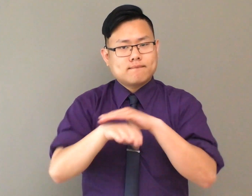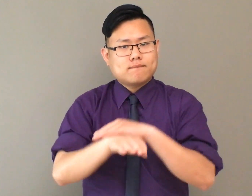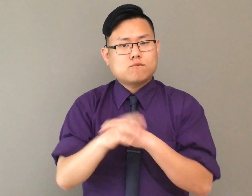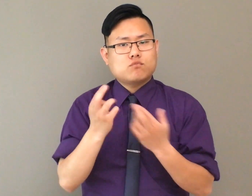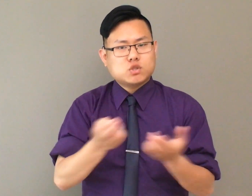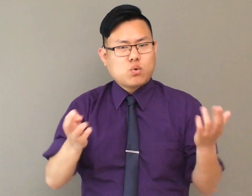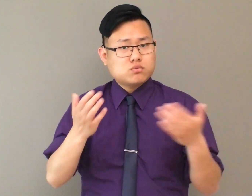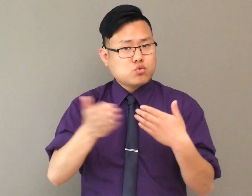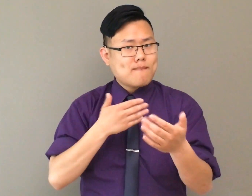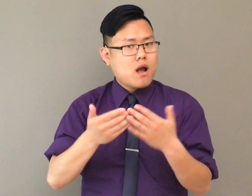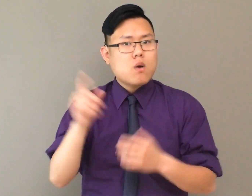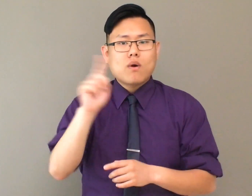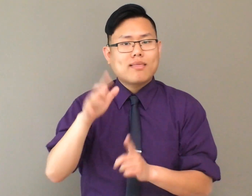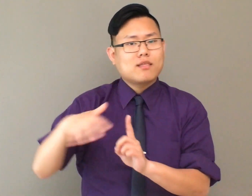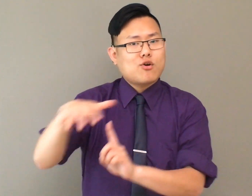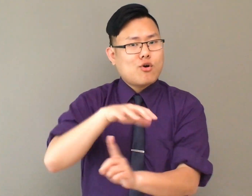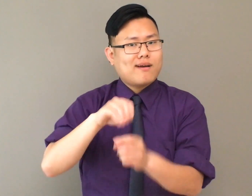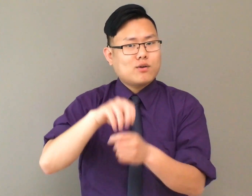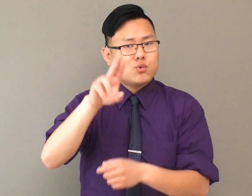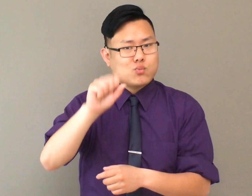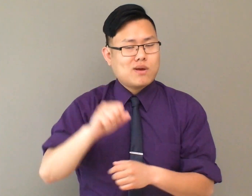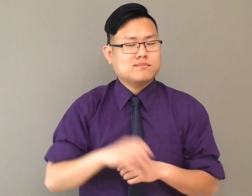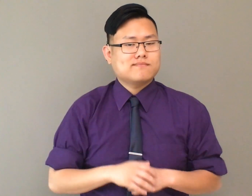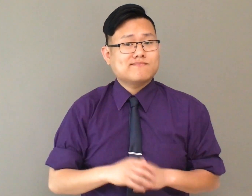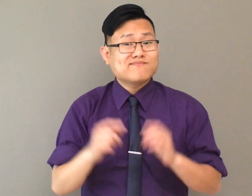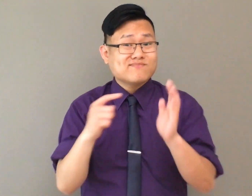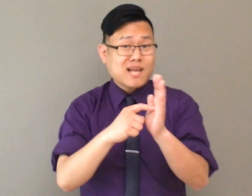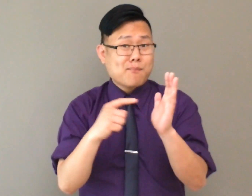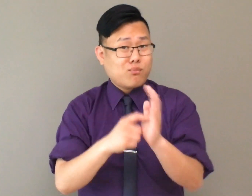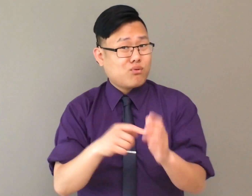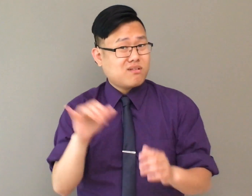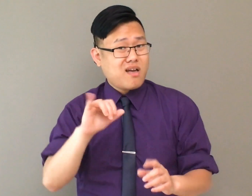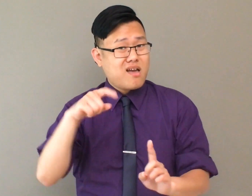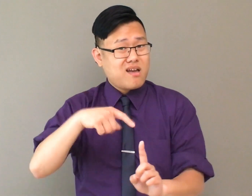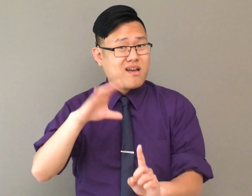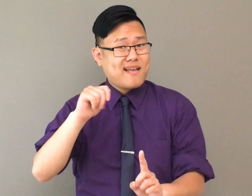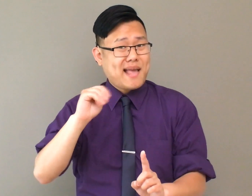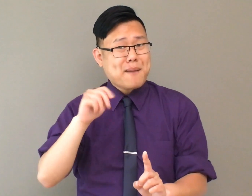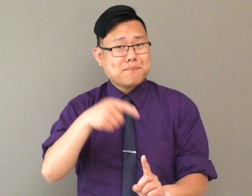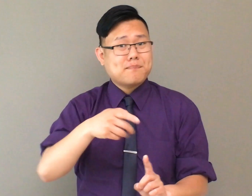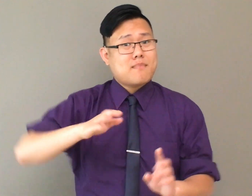to ensure they have resources regardless of where they are in the United States.